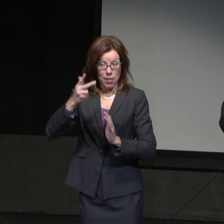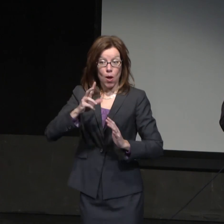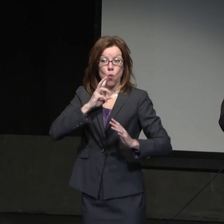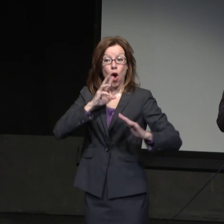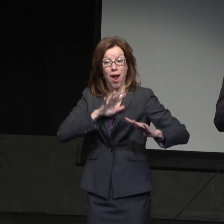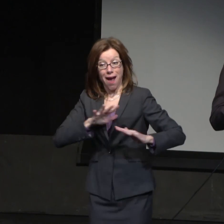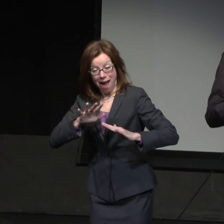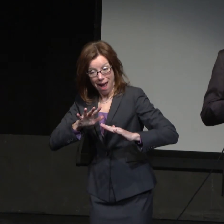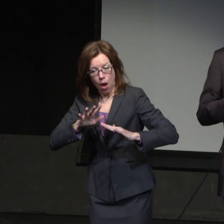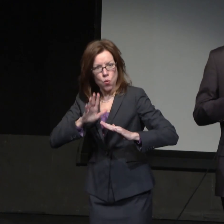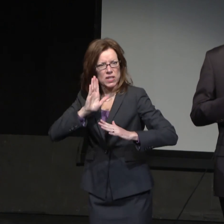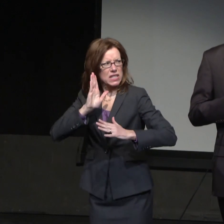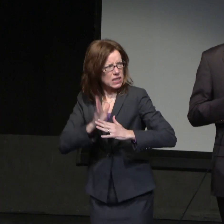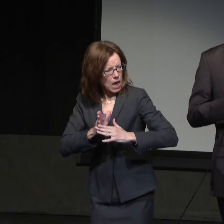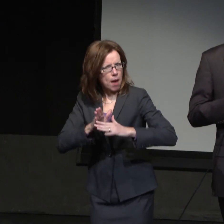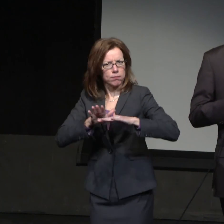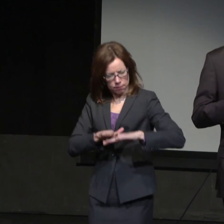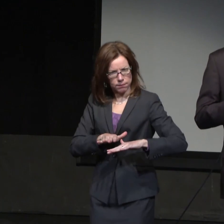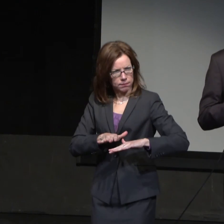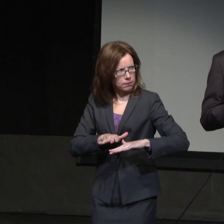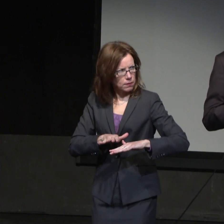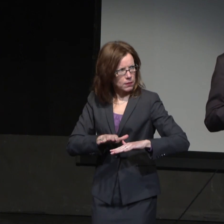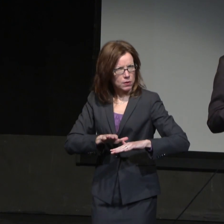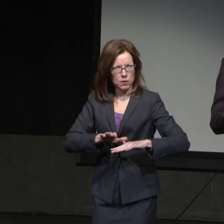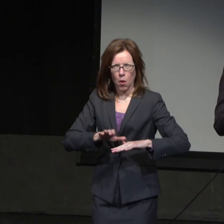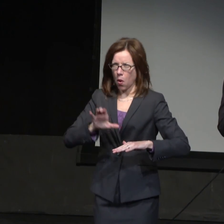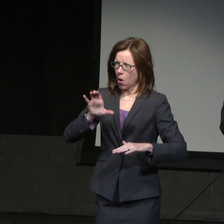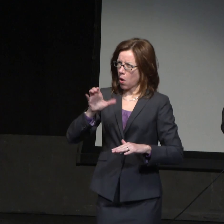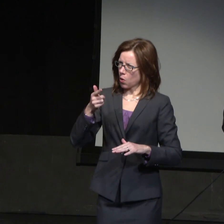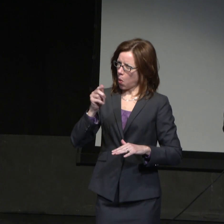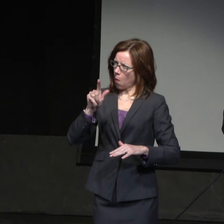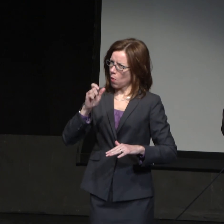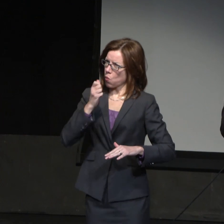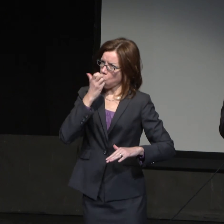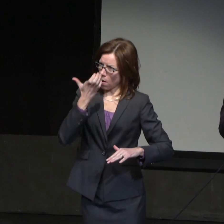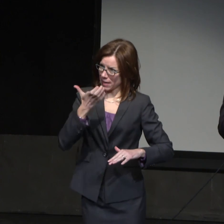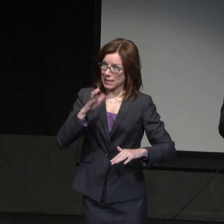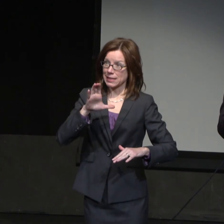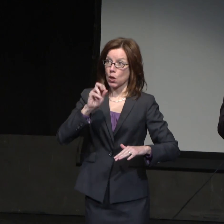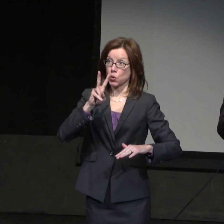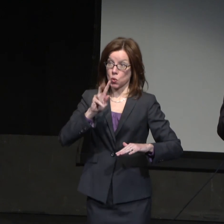Which is ironic, because it means global warming from more CO2 could actually make Europe much colder.